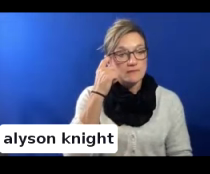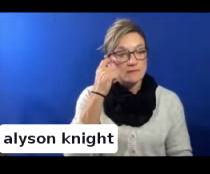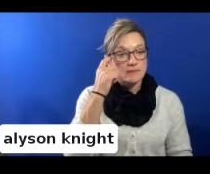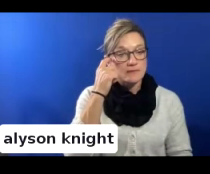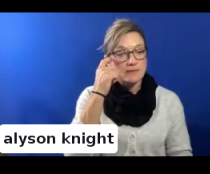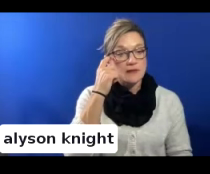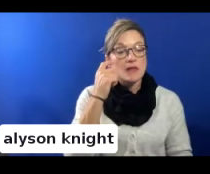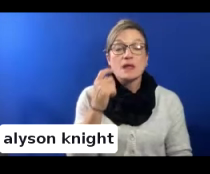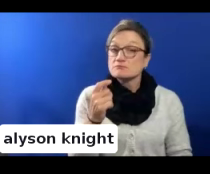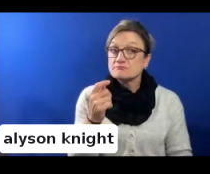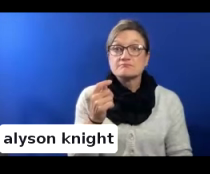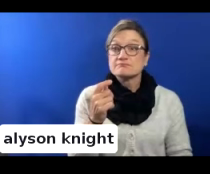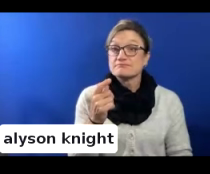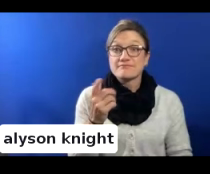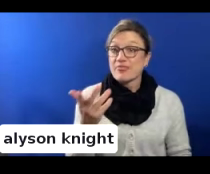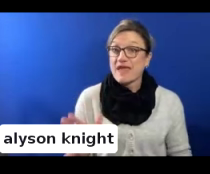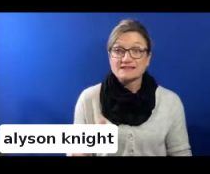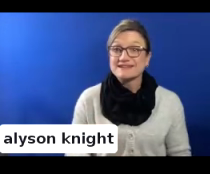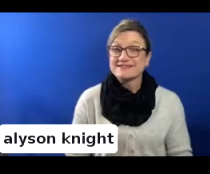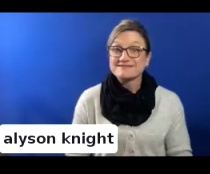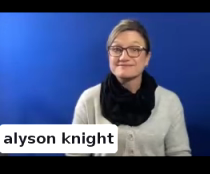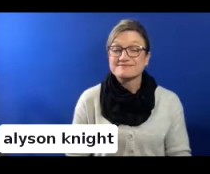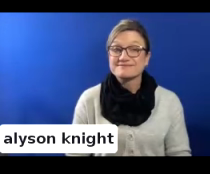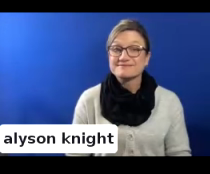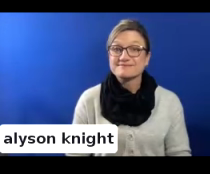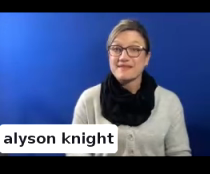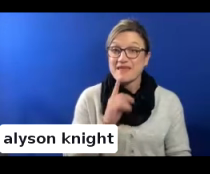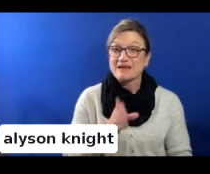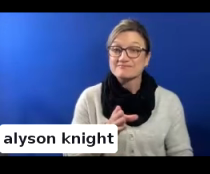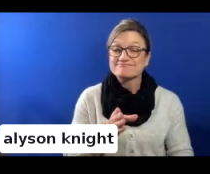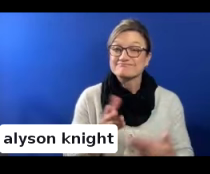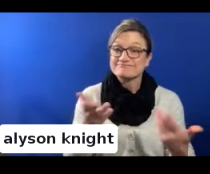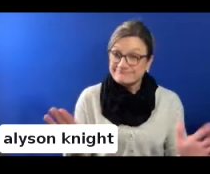That's it. That concludes the reporting webinar.